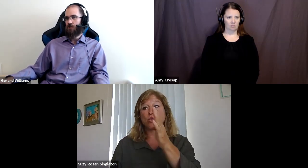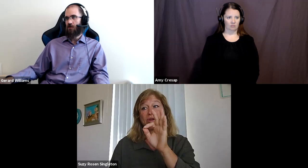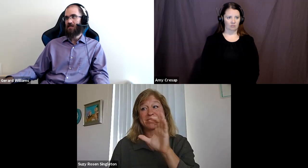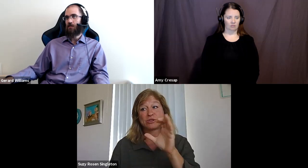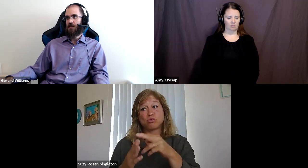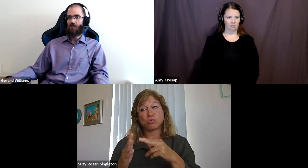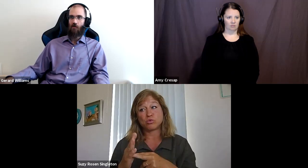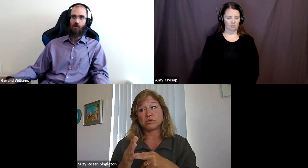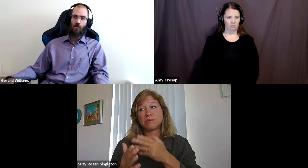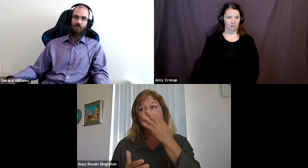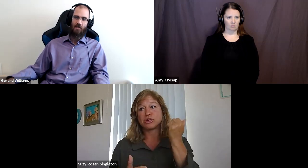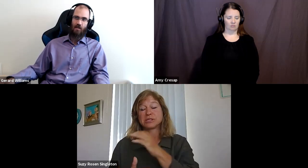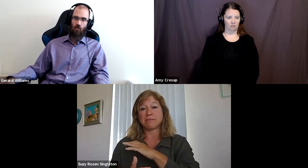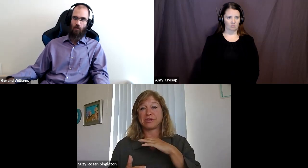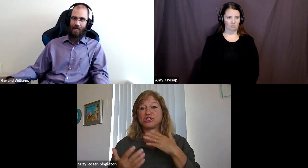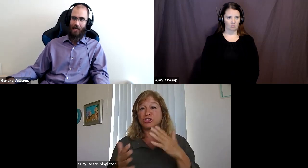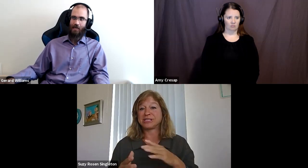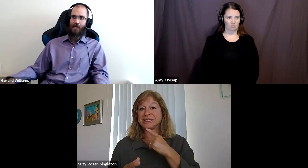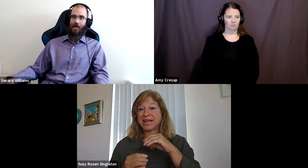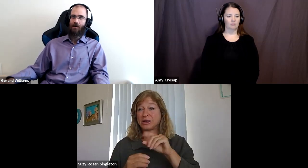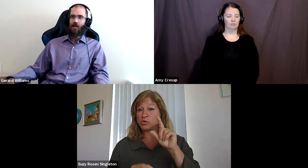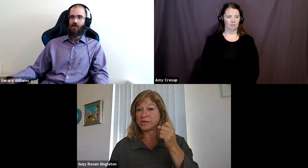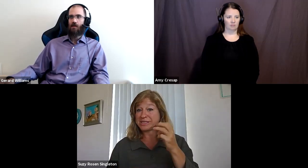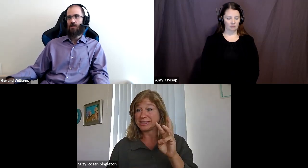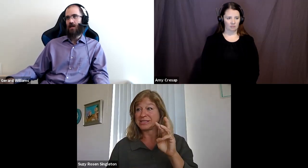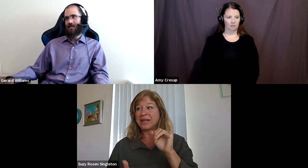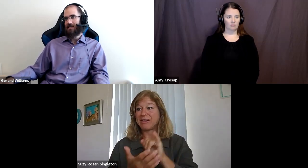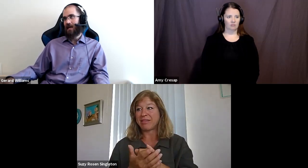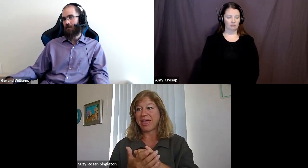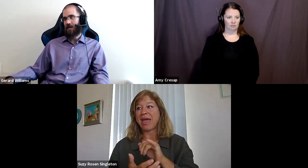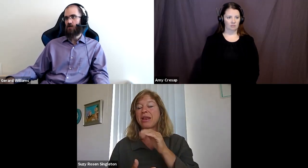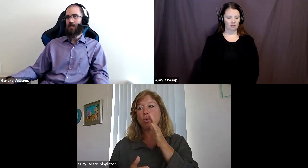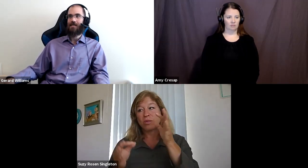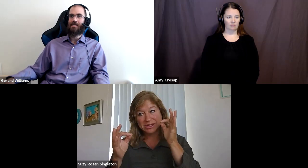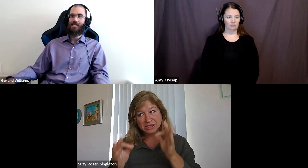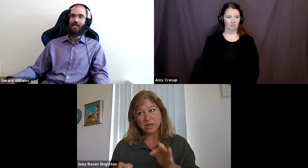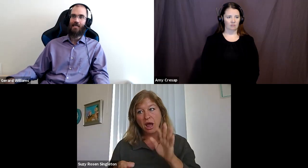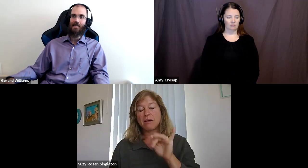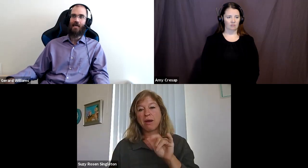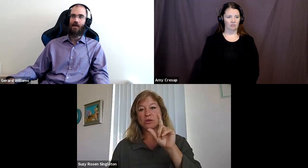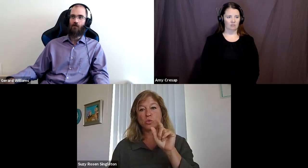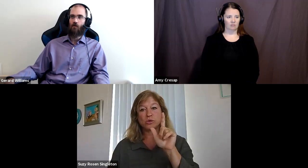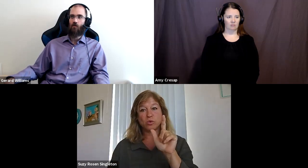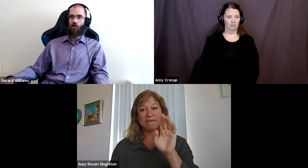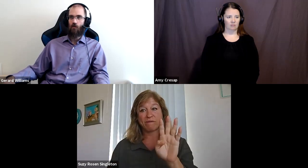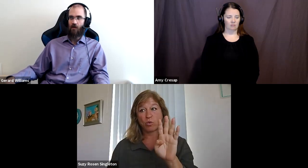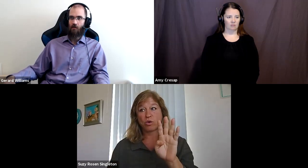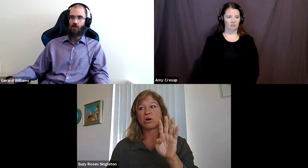serve as future FCC rulemaking because the Commission had said back in 2016 that the